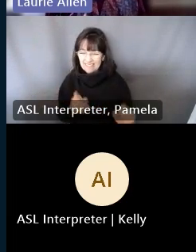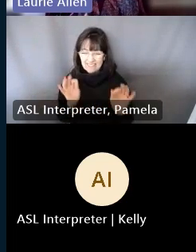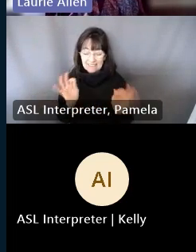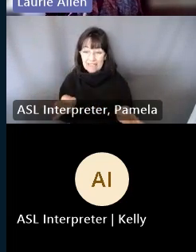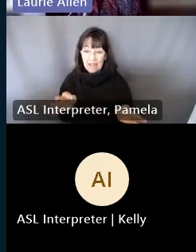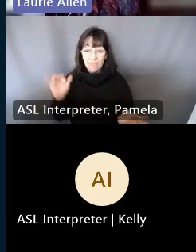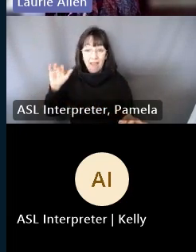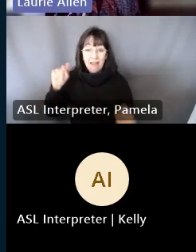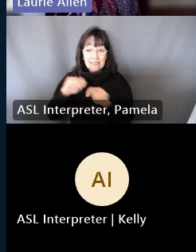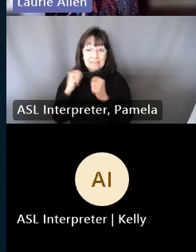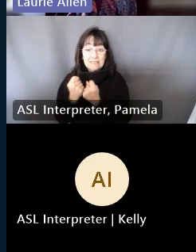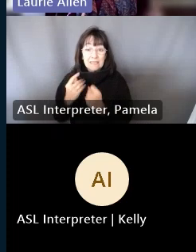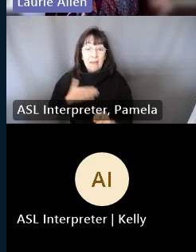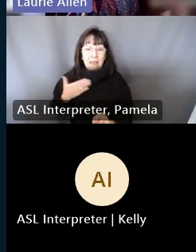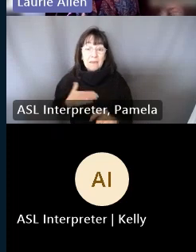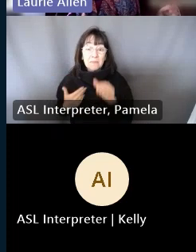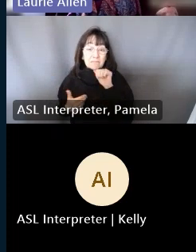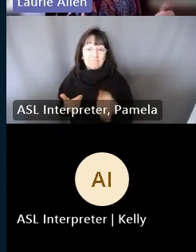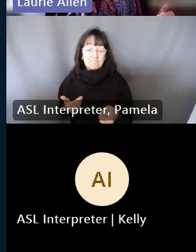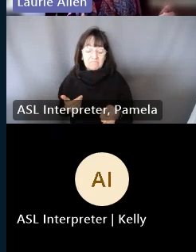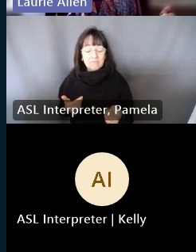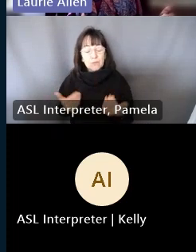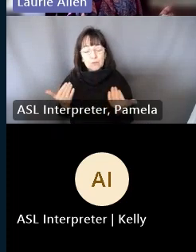So we're very happy that now we have these Opener Supports to help us.